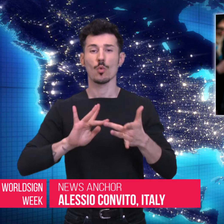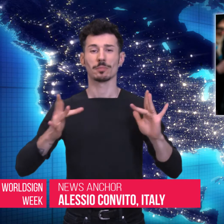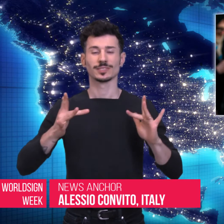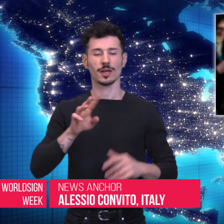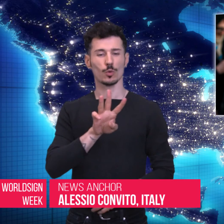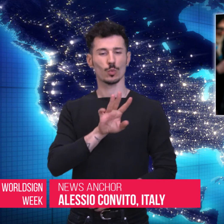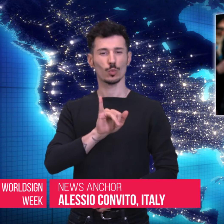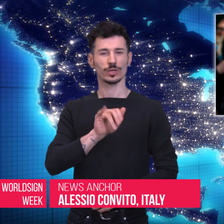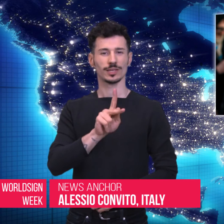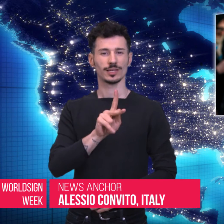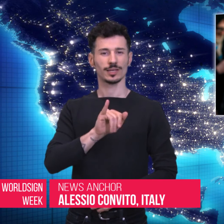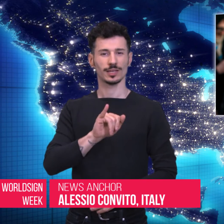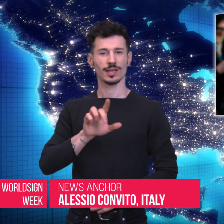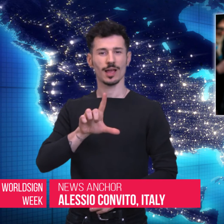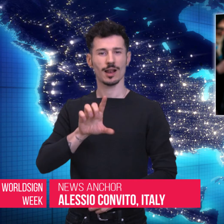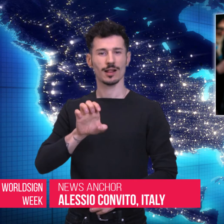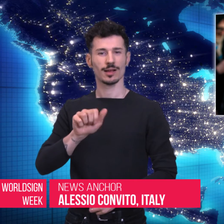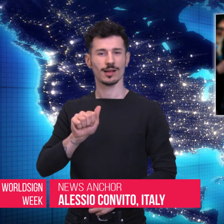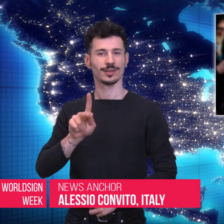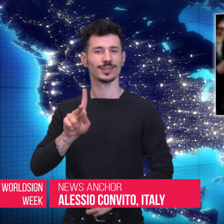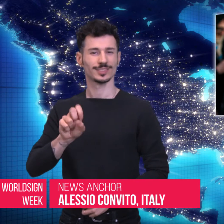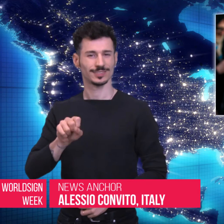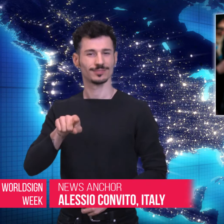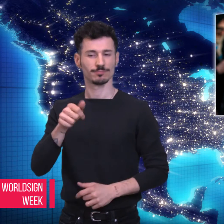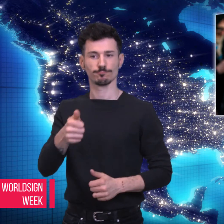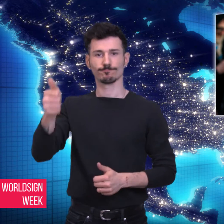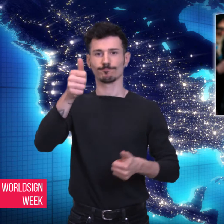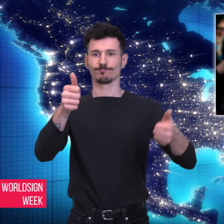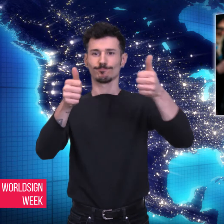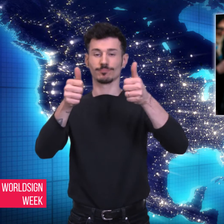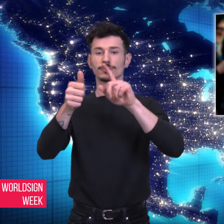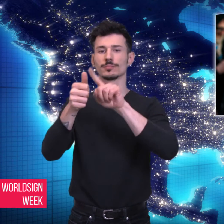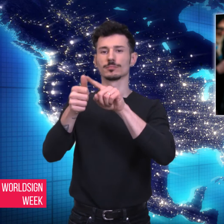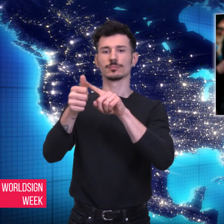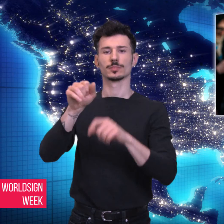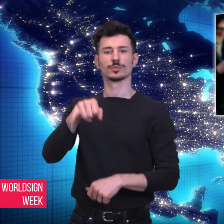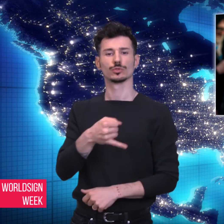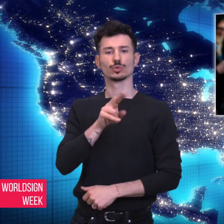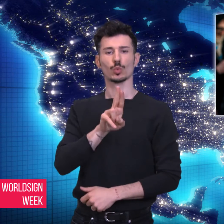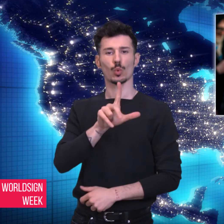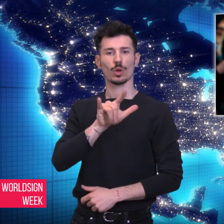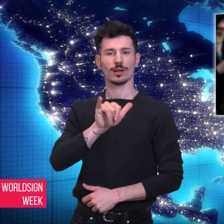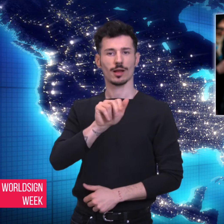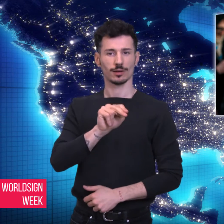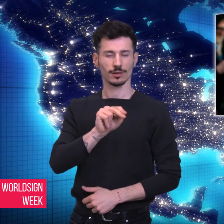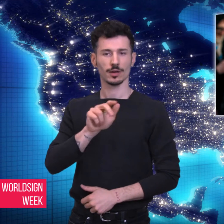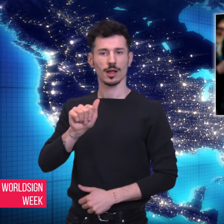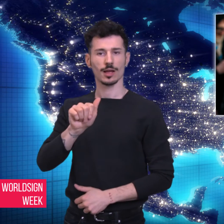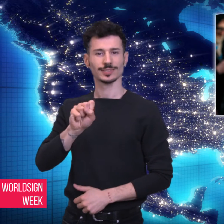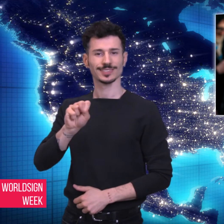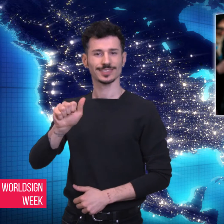Alessio: The co-founder of WikiLeaks, Julian Assange was